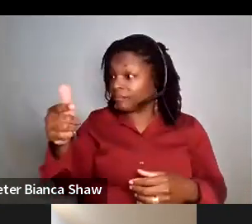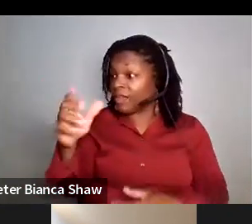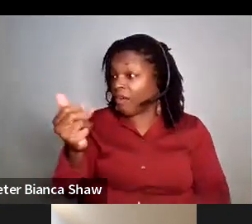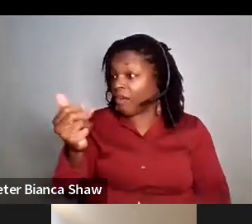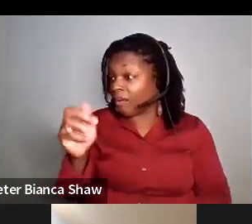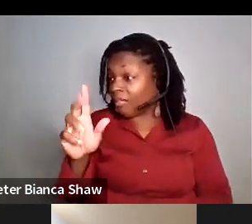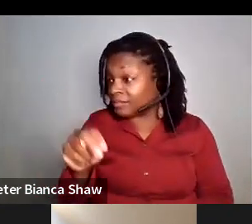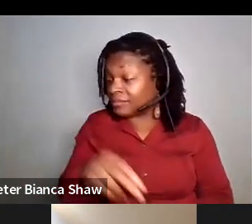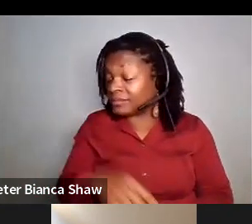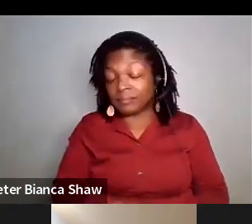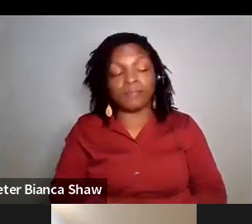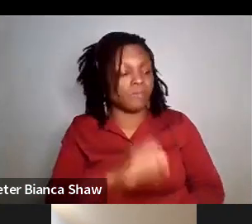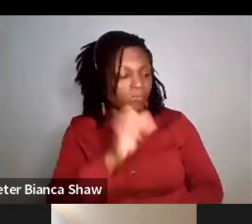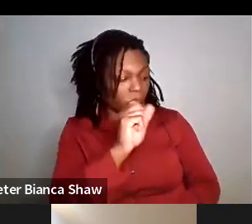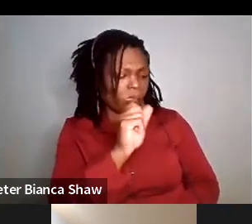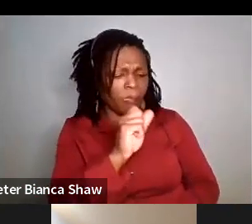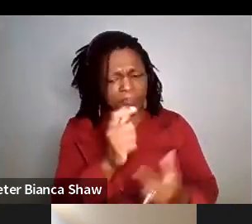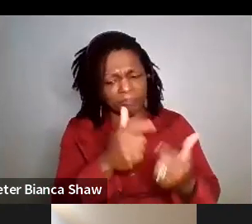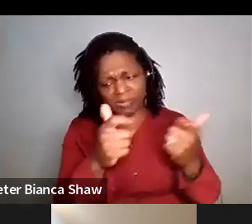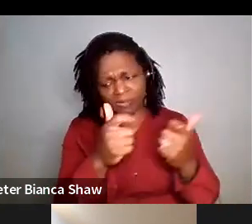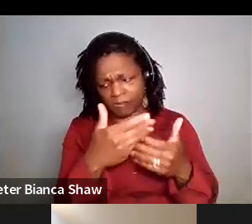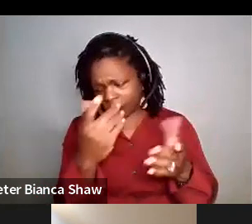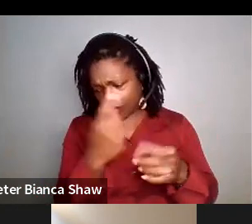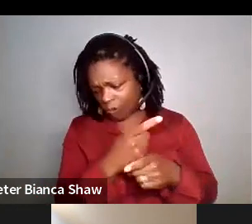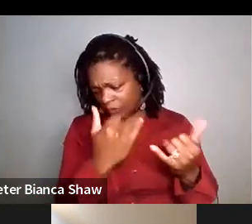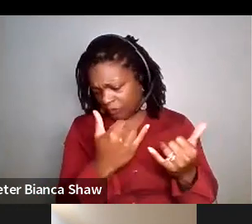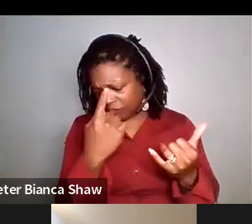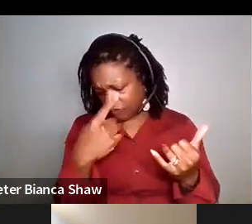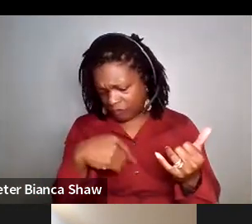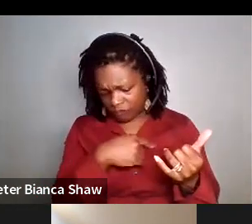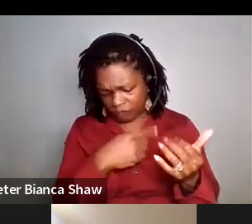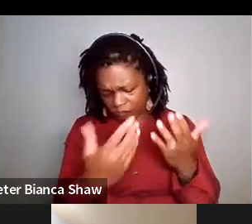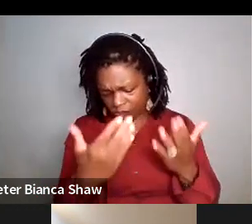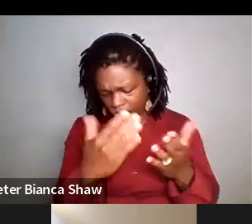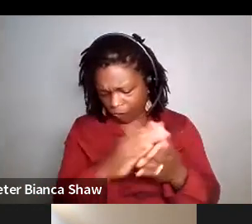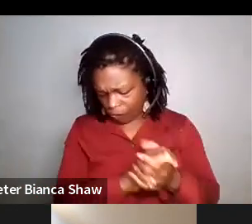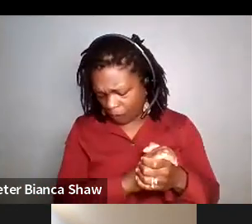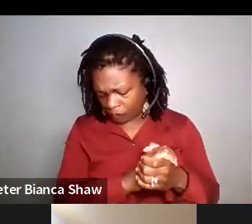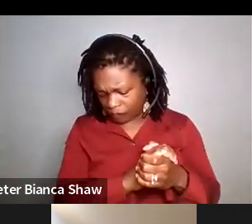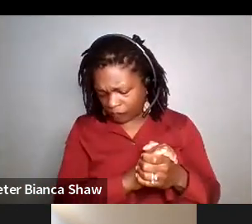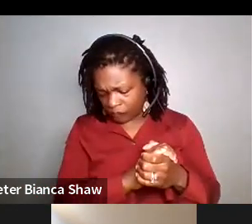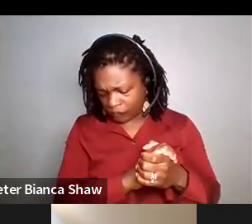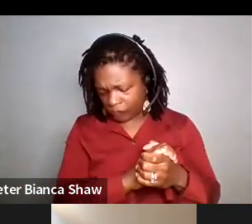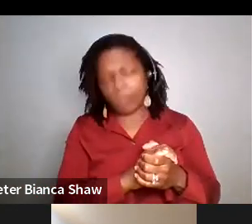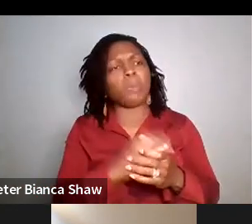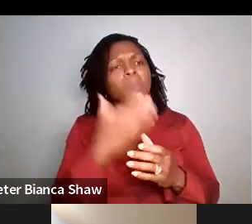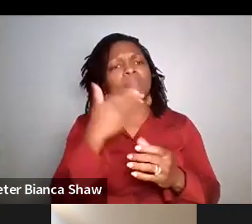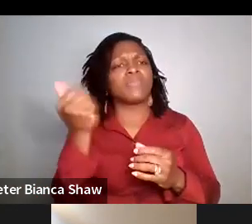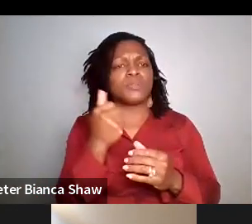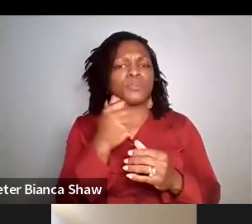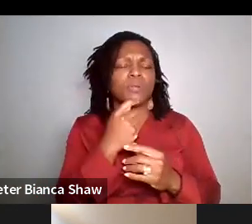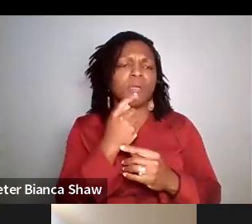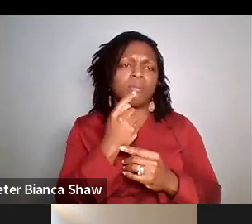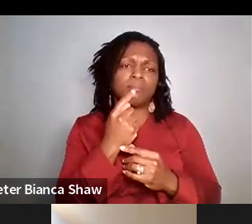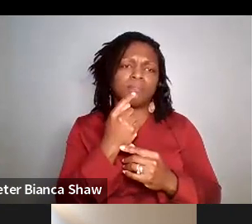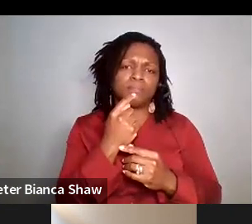The big thing right now, probably for us would be better.